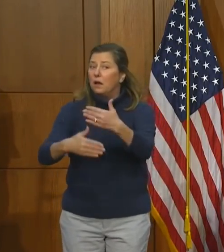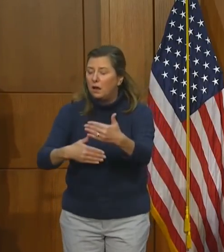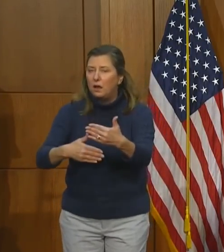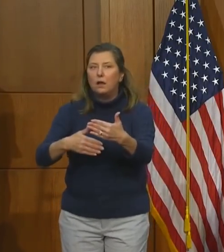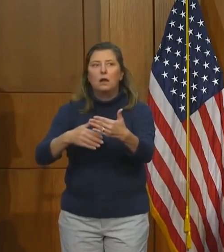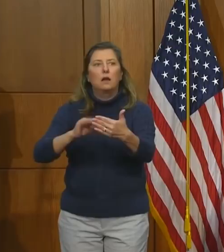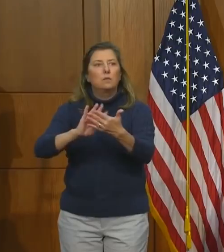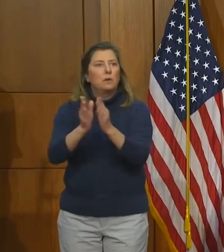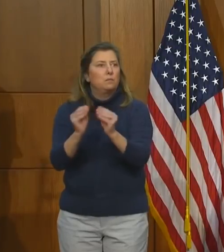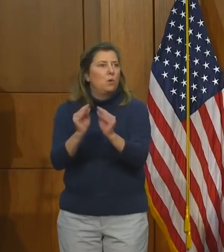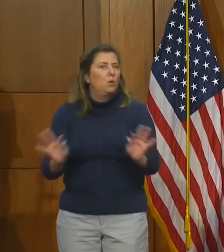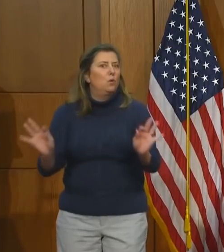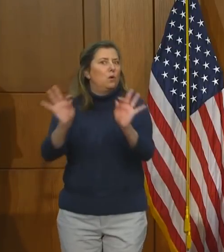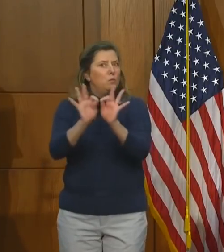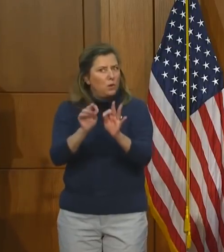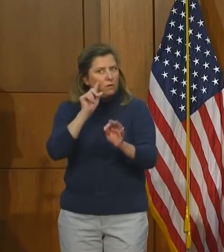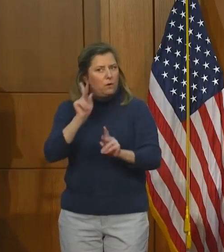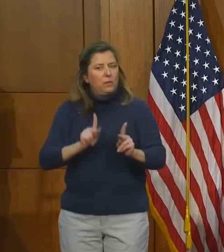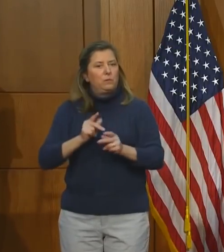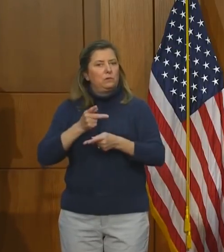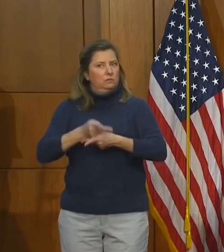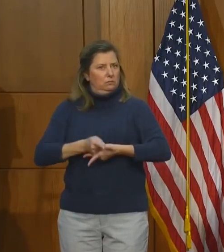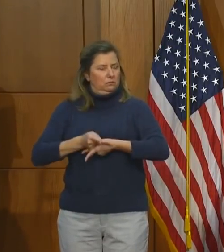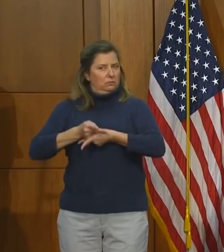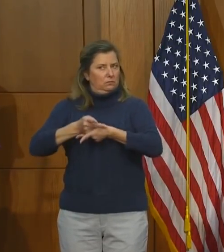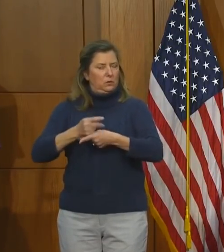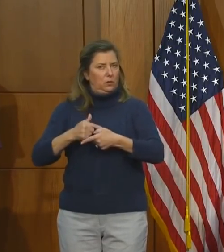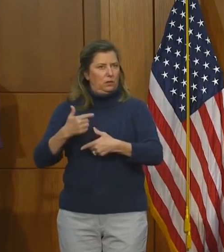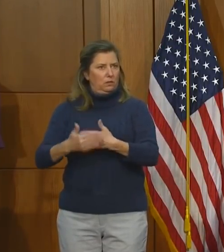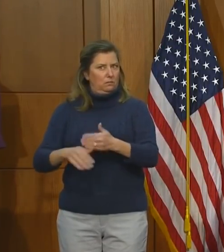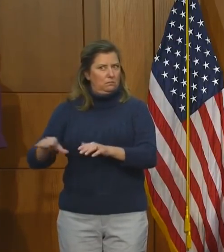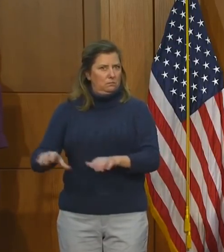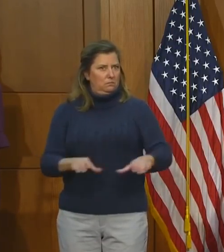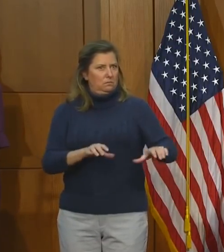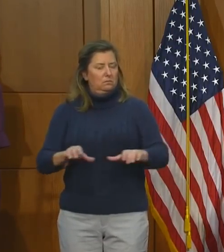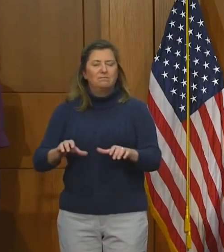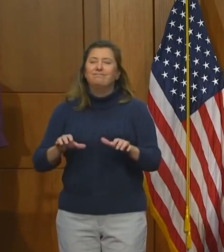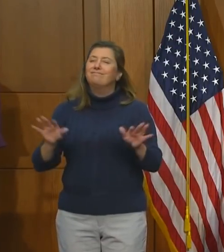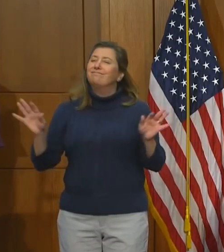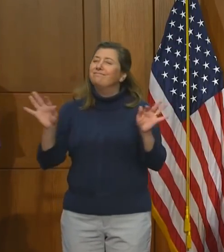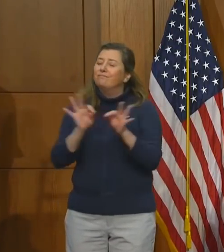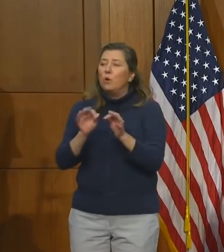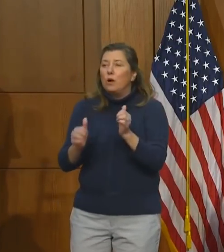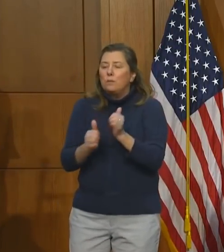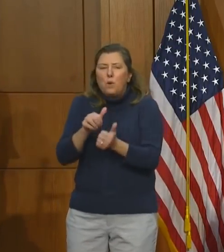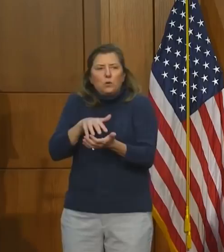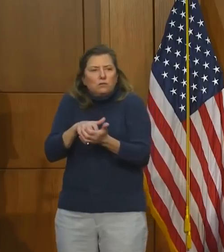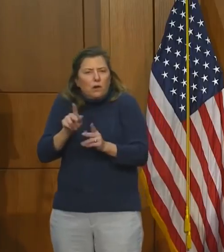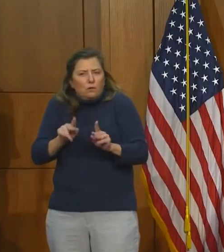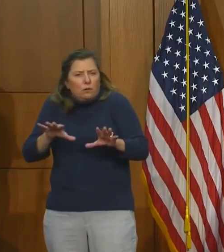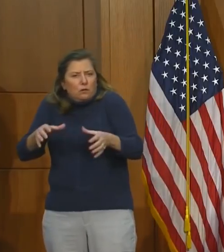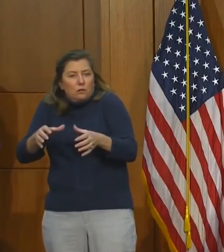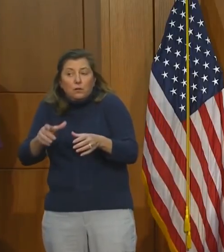DOWN. WHEN WE MOVE INTO THIS FACE OF EASING RESTRICTIONS IT WILL BE EVEN MORE IMPORTANT FOR